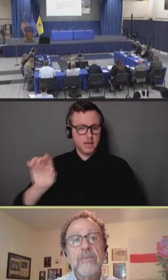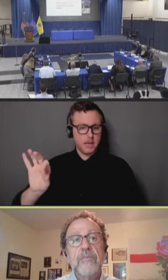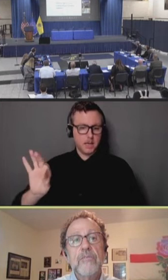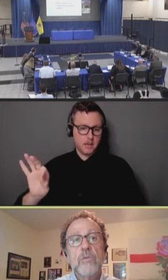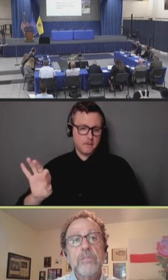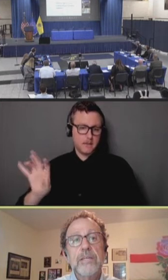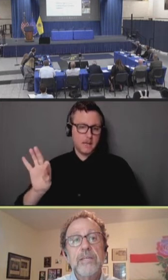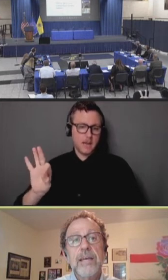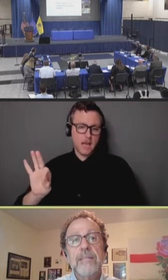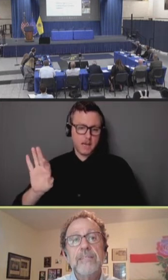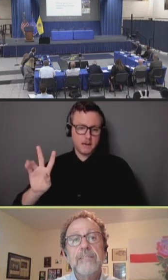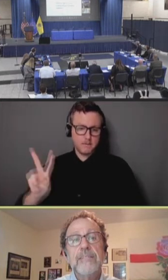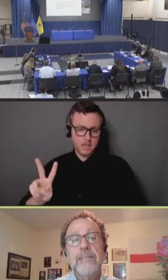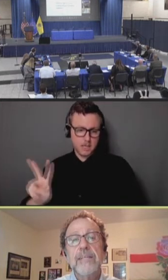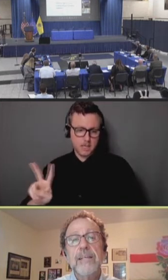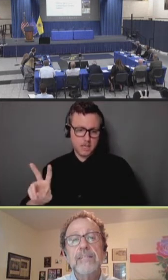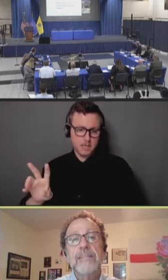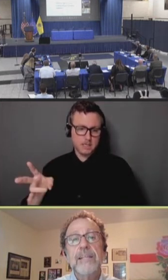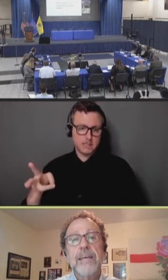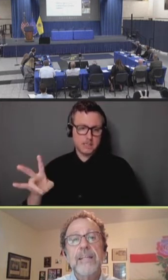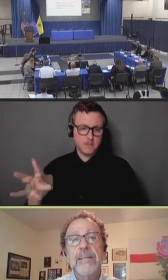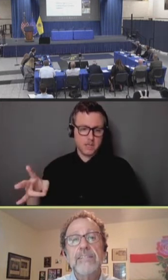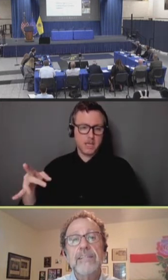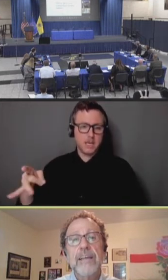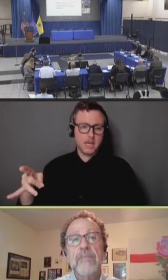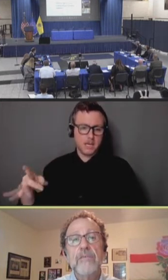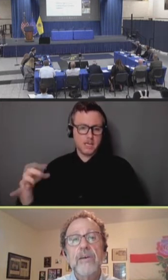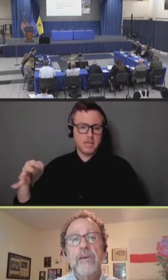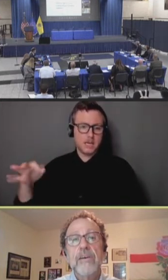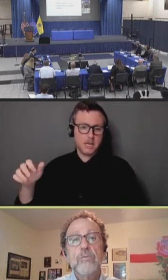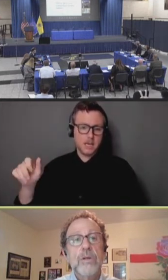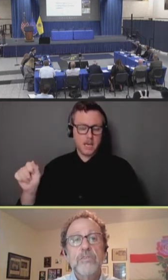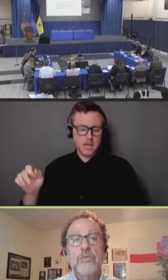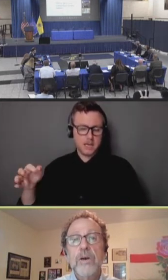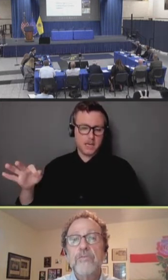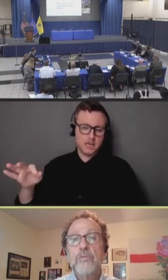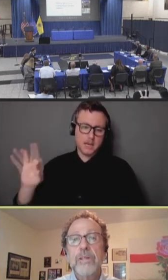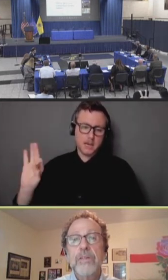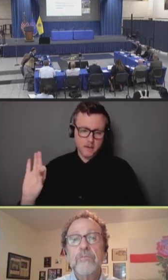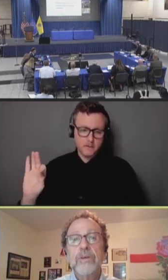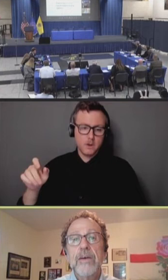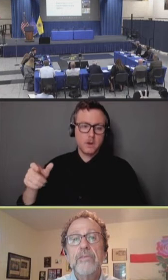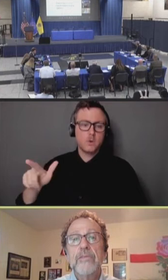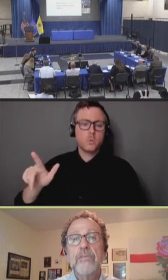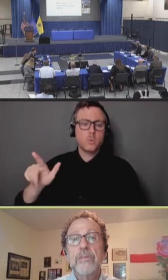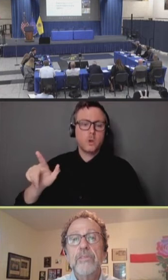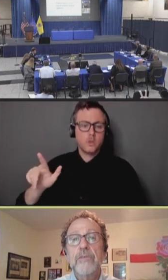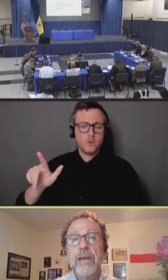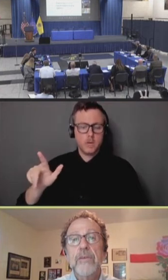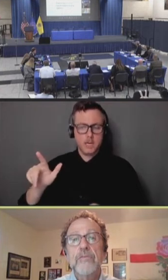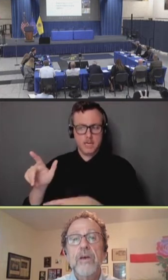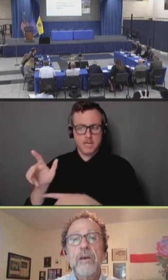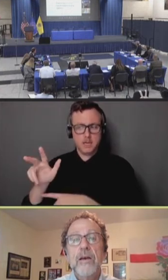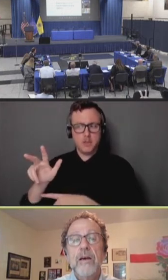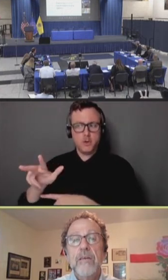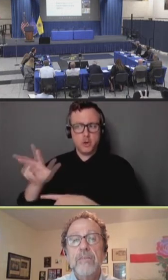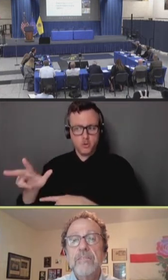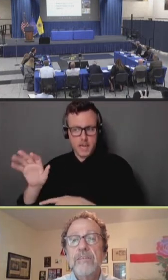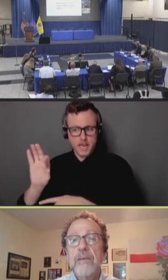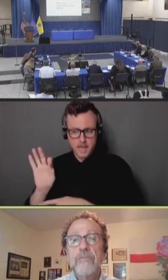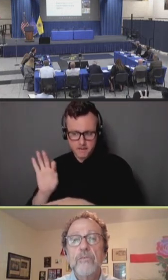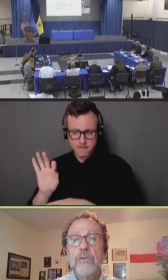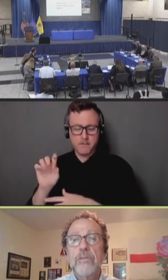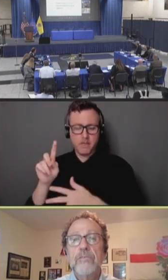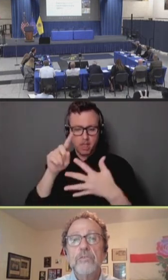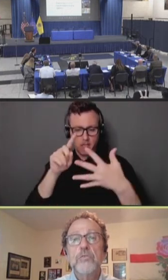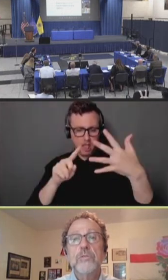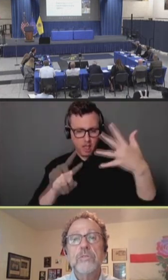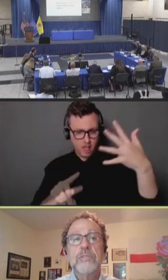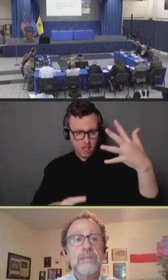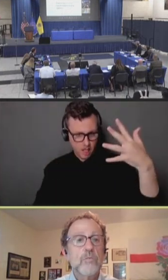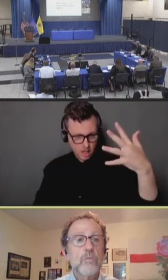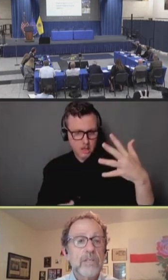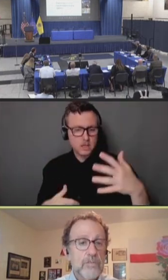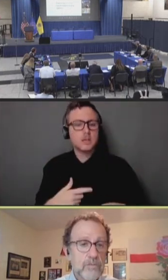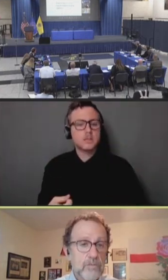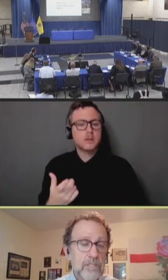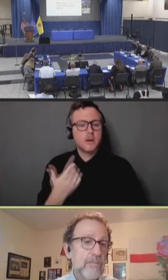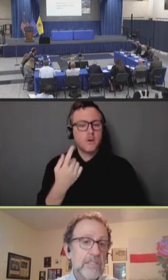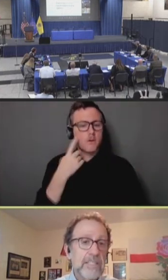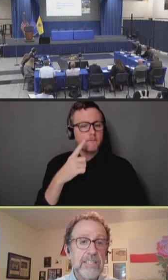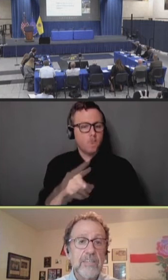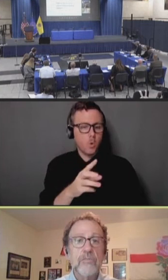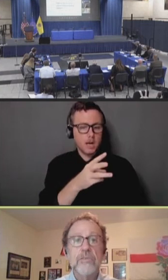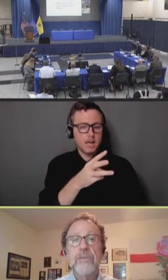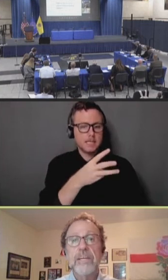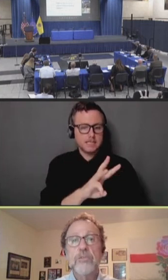14, 18C, 19A, 19F, 22F, 23F and 33F this time for individuals 6 weeks through 17 years of age.